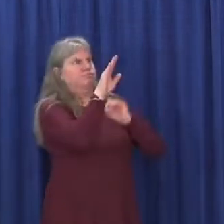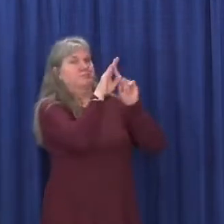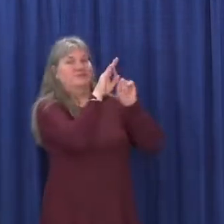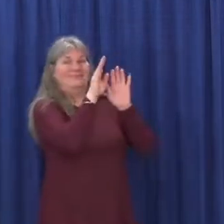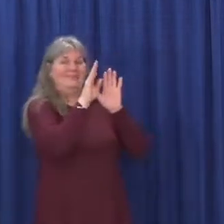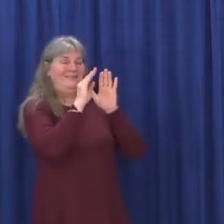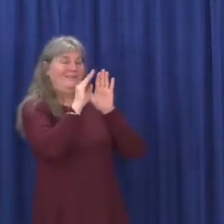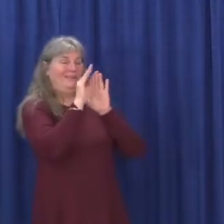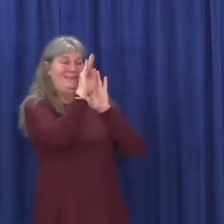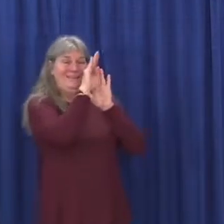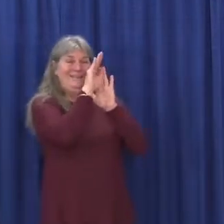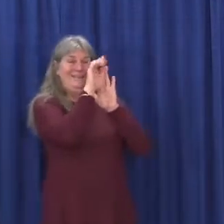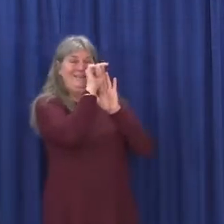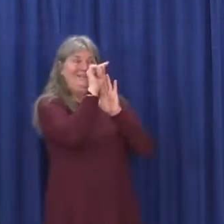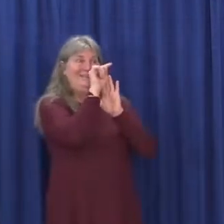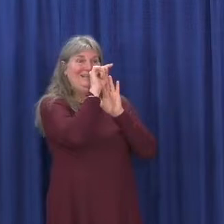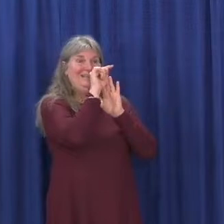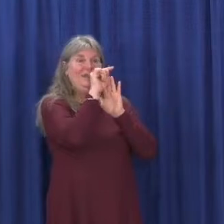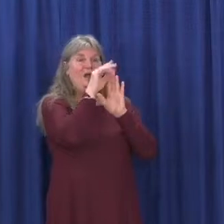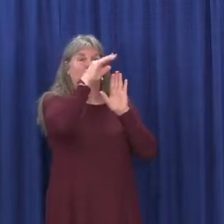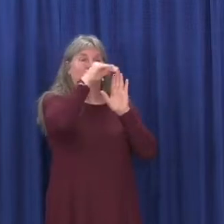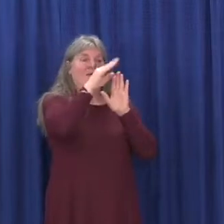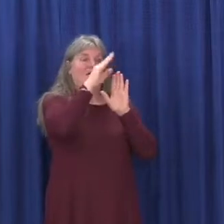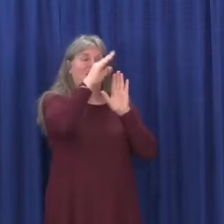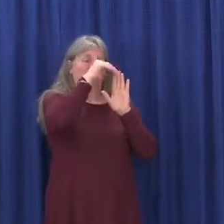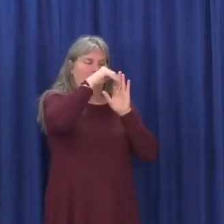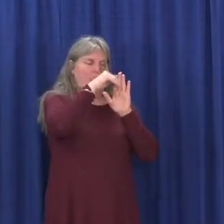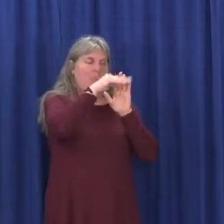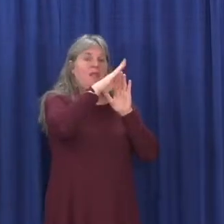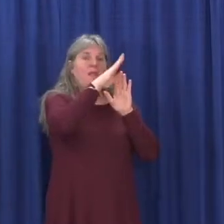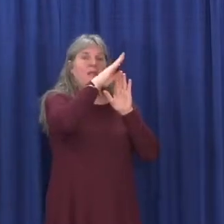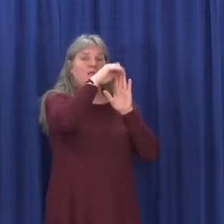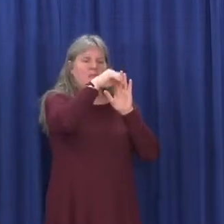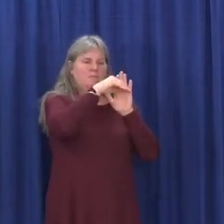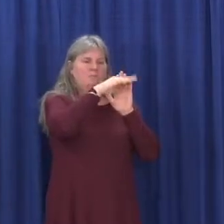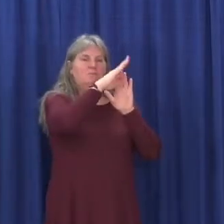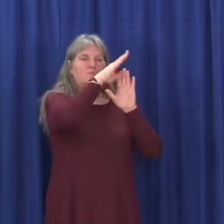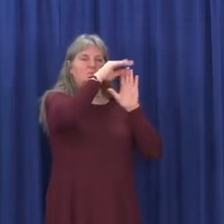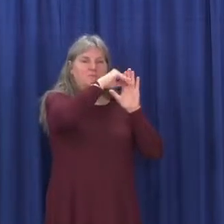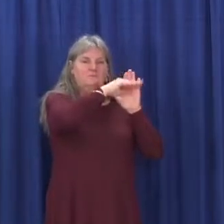of the curve, it looks like it's going down and then it continues to kind of do that zigzag.